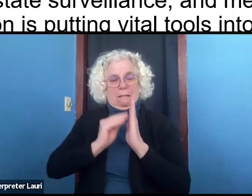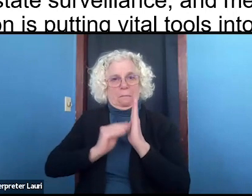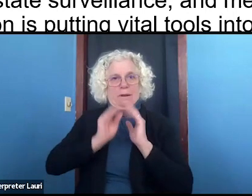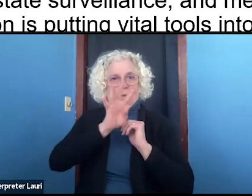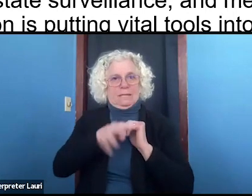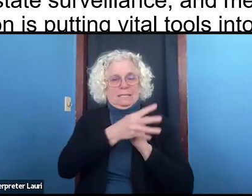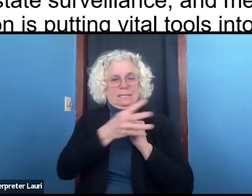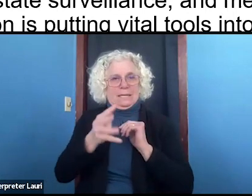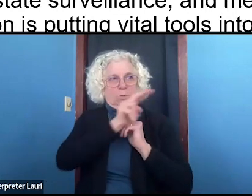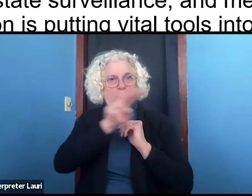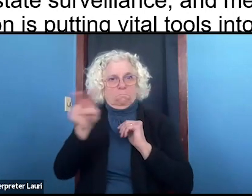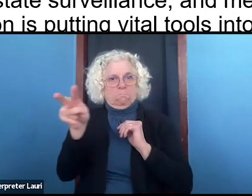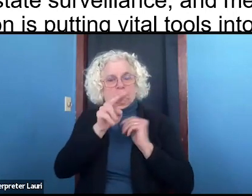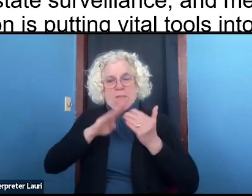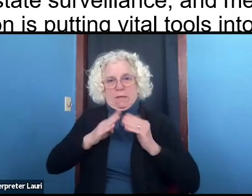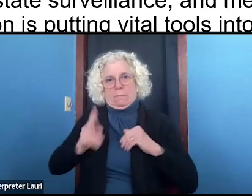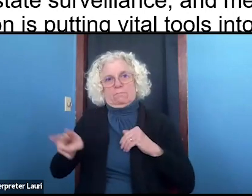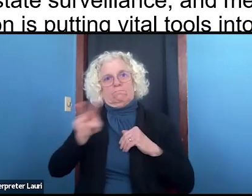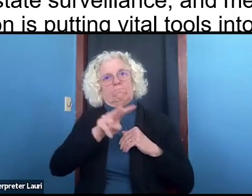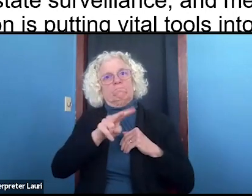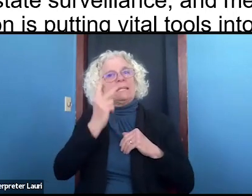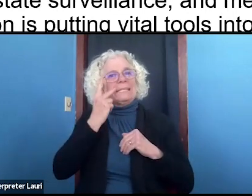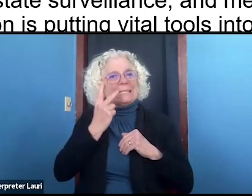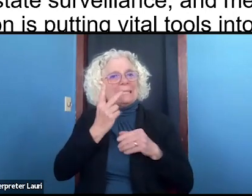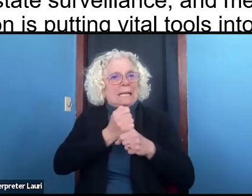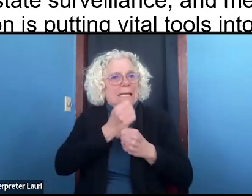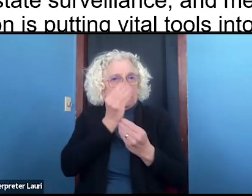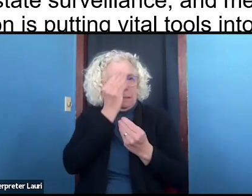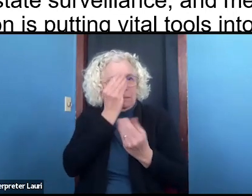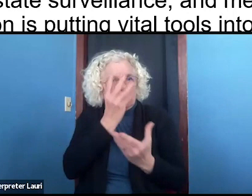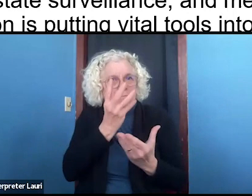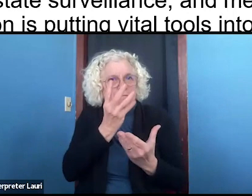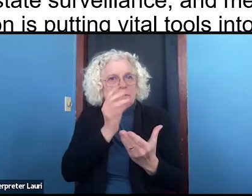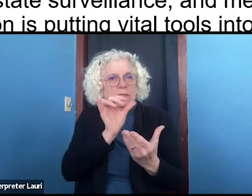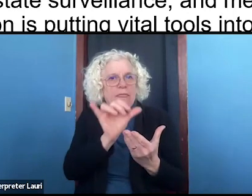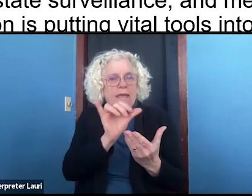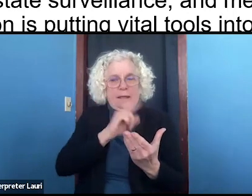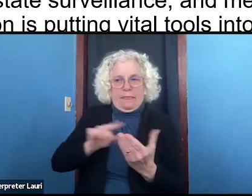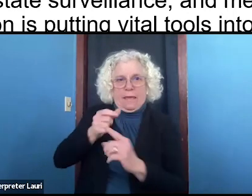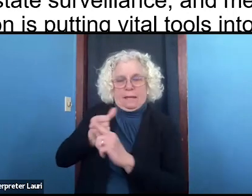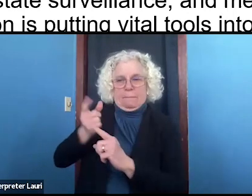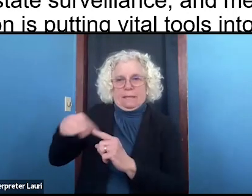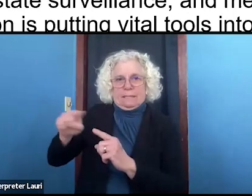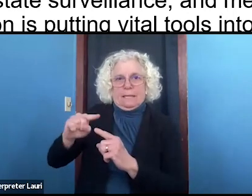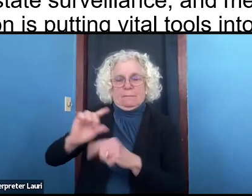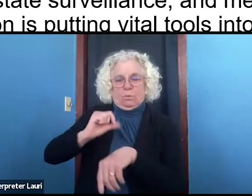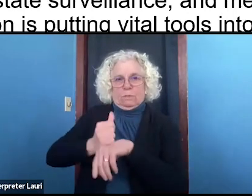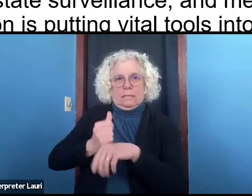so that the community has access to the information that can be, in fact, impactful and helpful in terms of the strategies to respond.